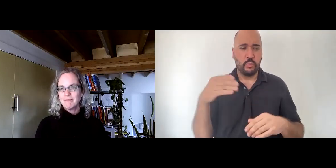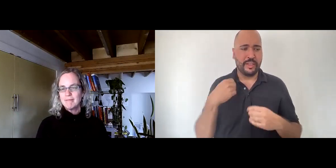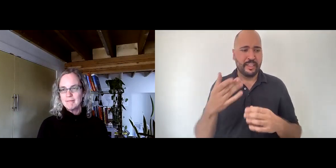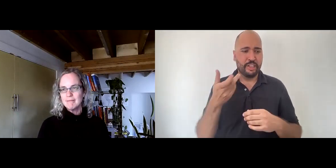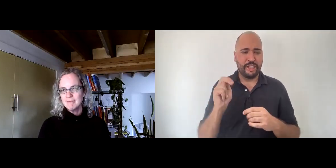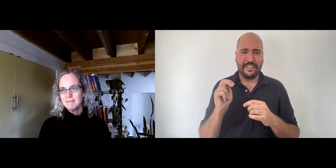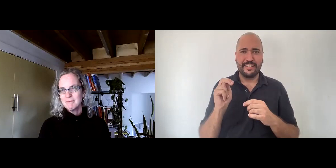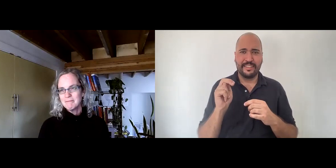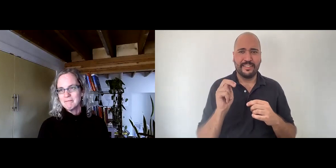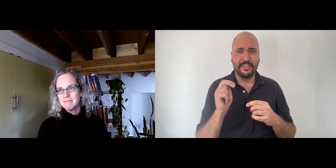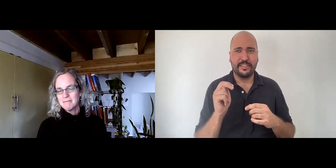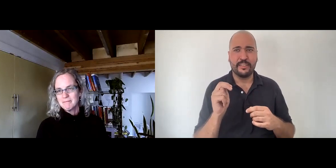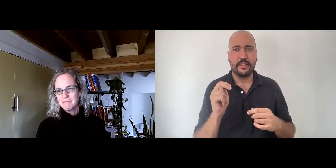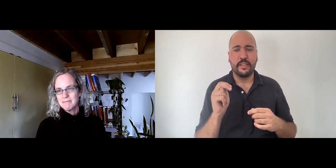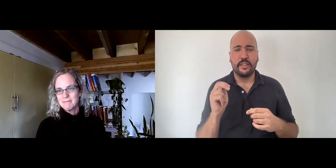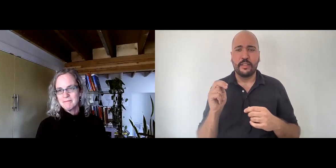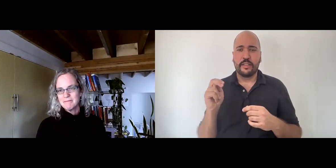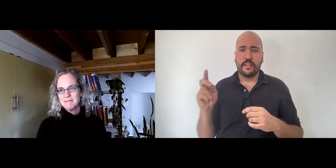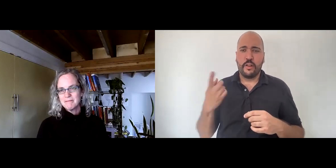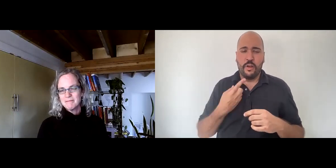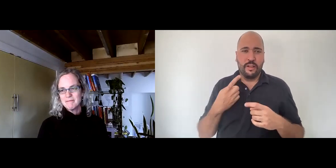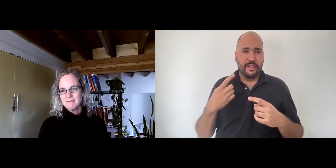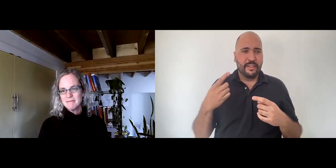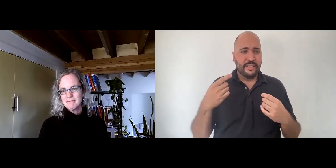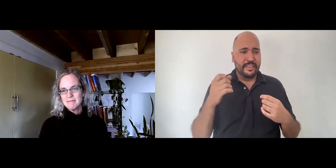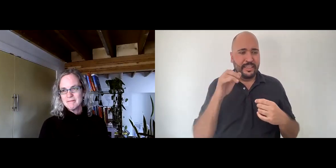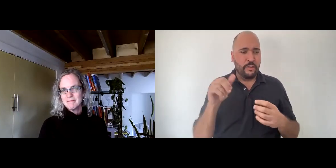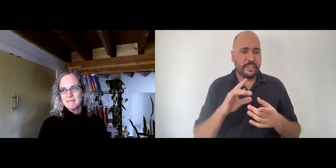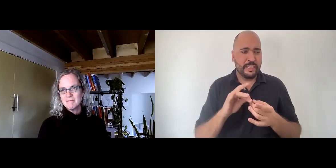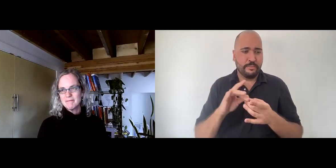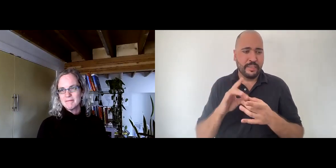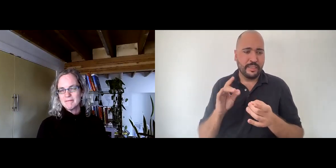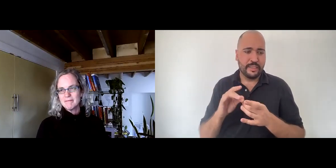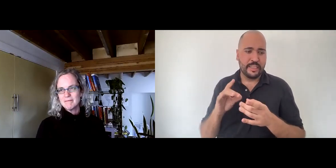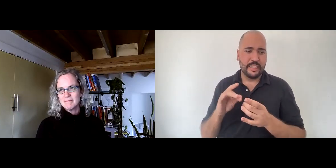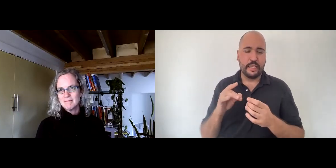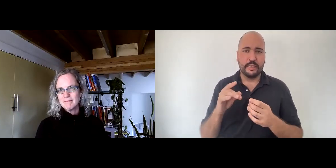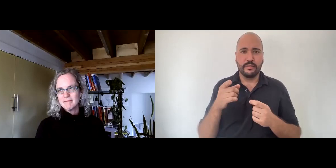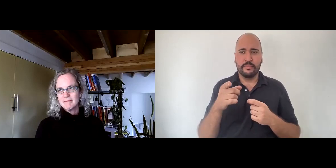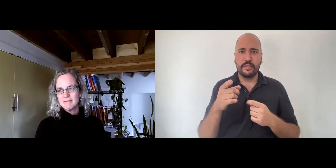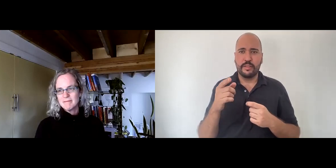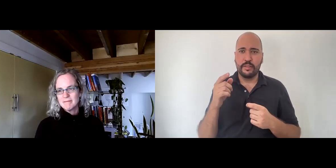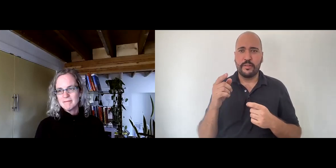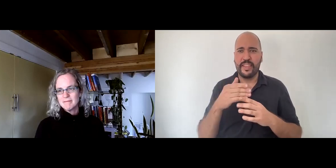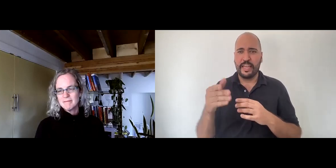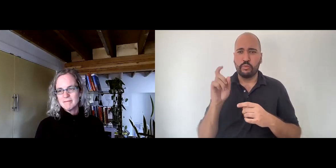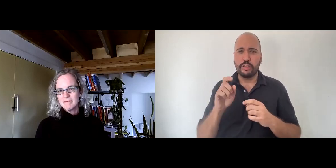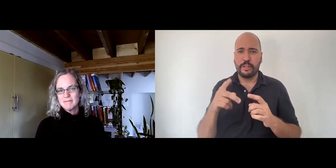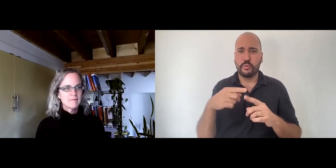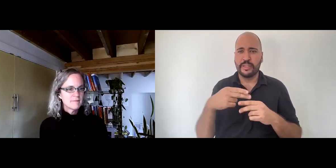Okay, perfect. Ciara speaking again, the next question is back to slide 14.